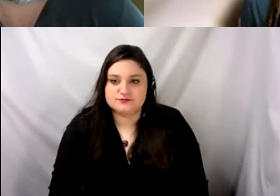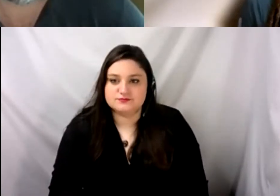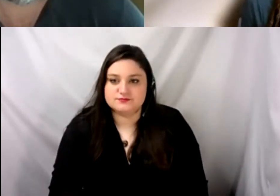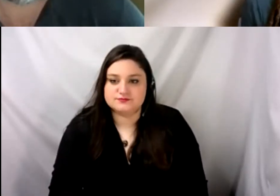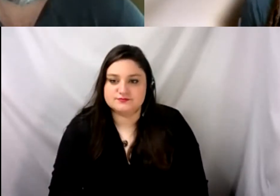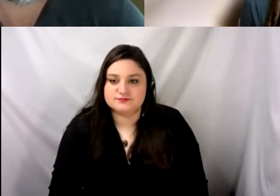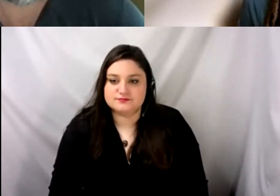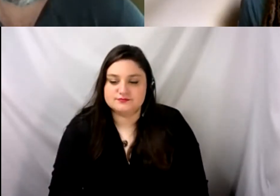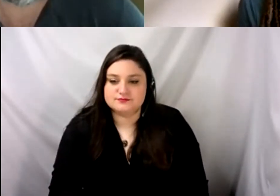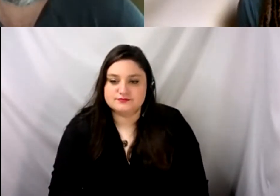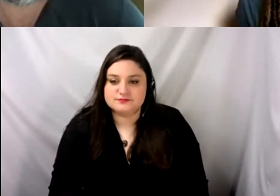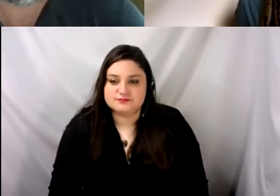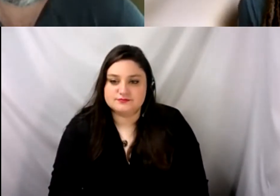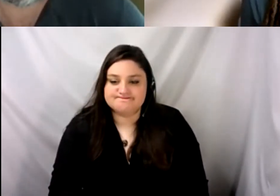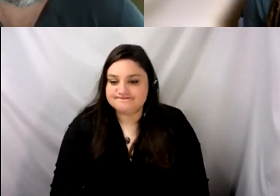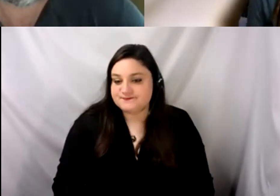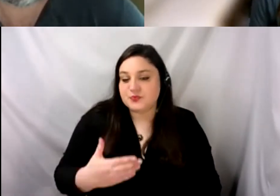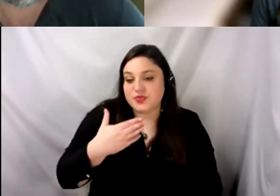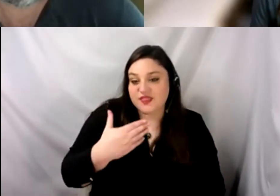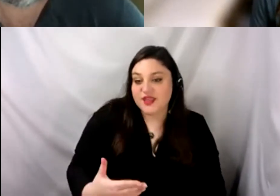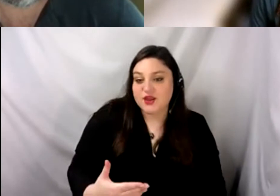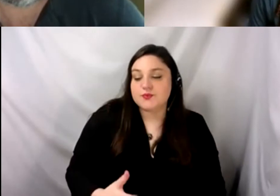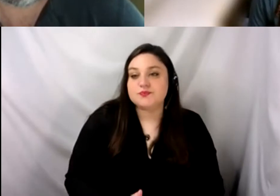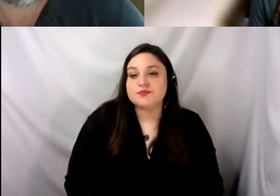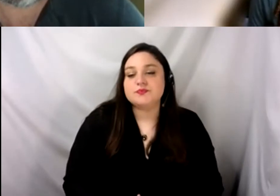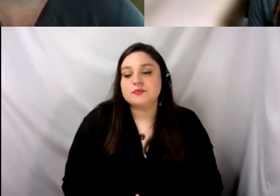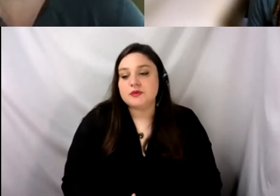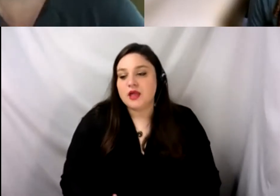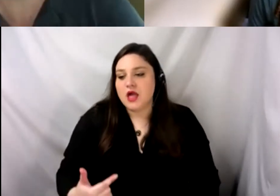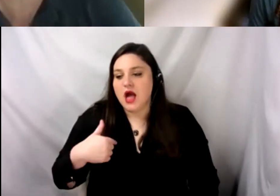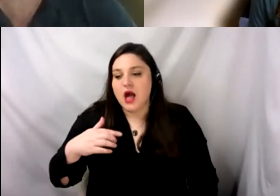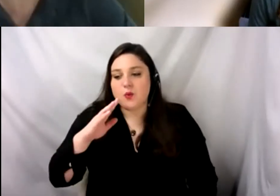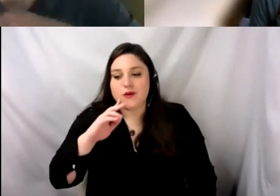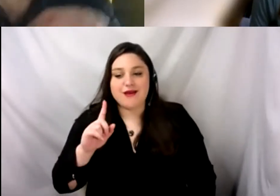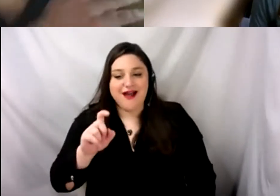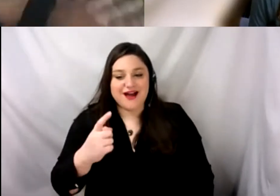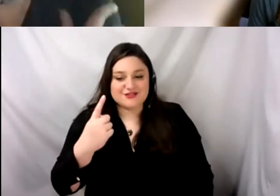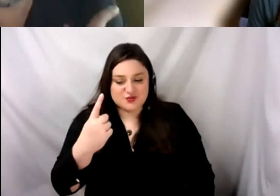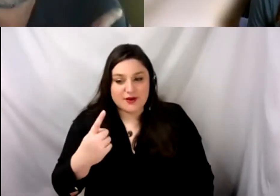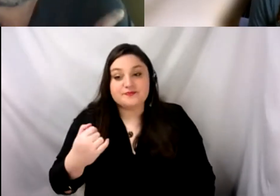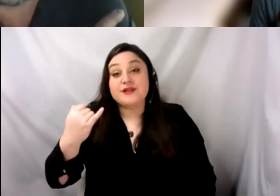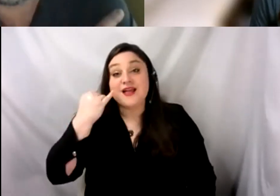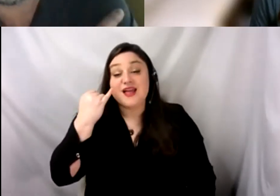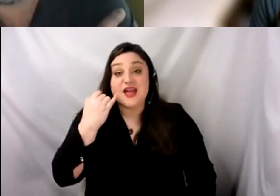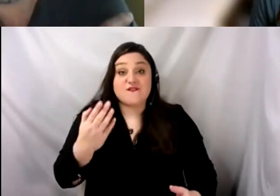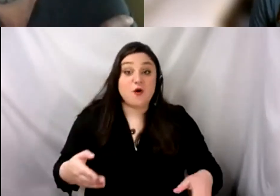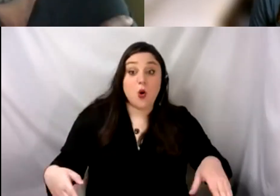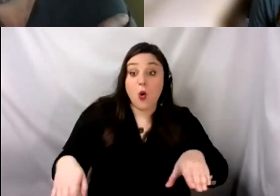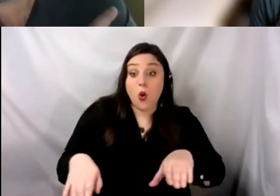I'm going to ask one -- if closures are amended or result from an equitable limitation